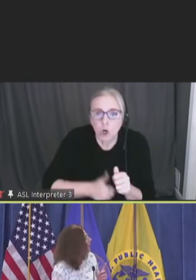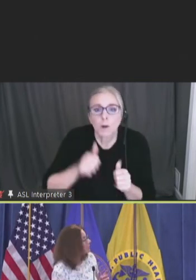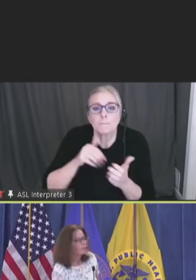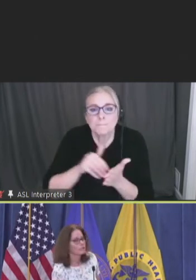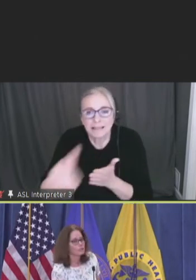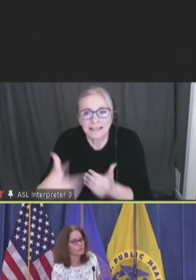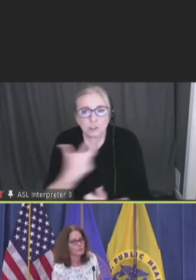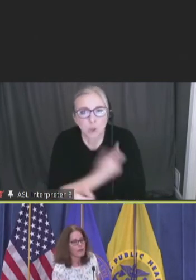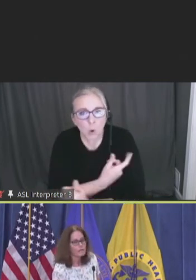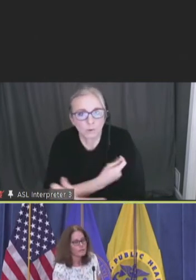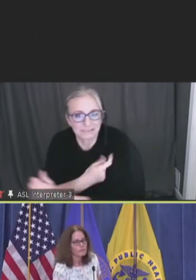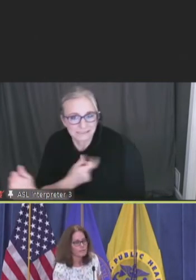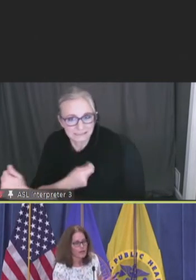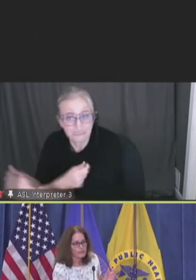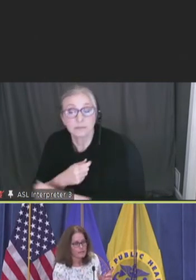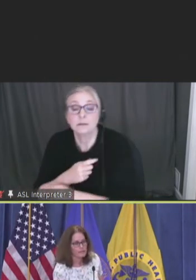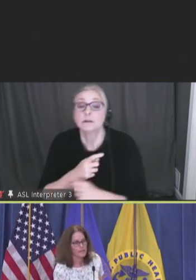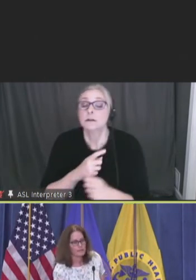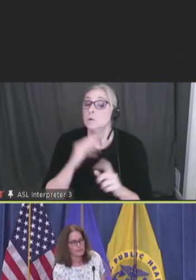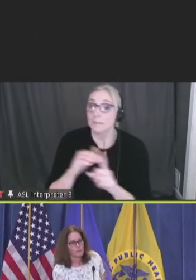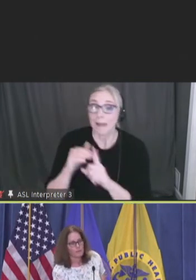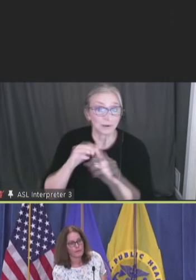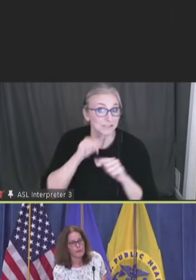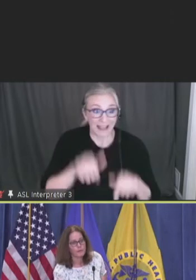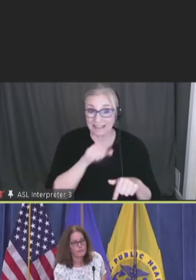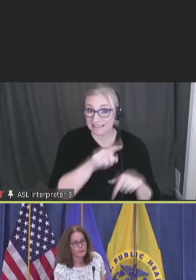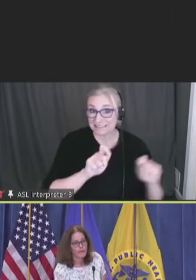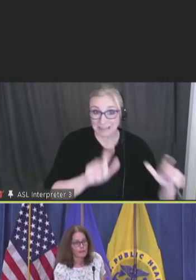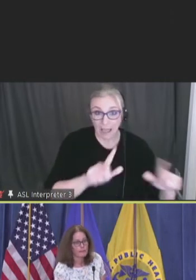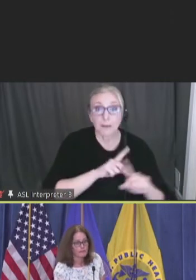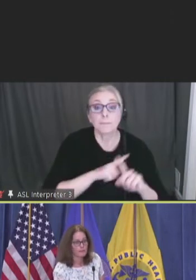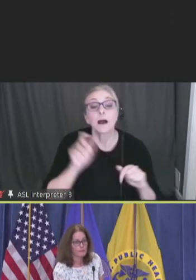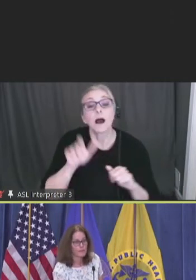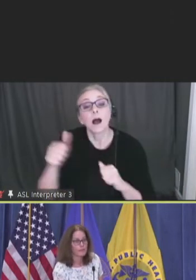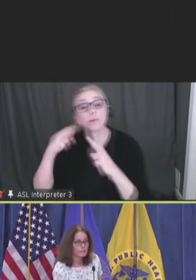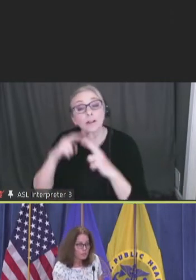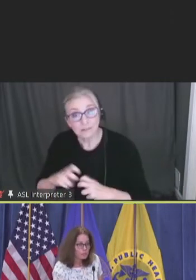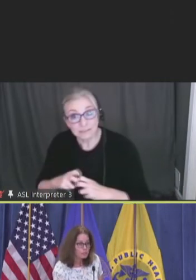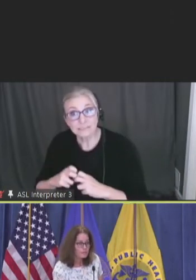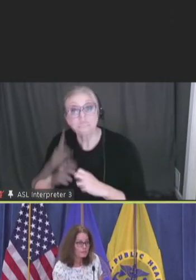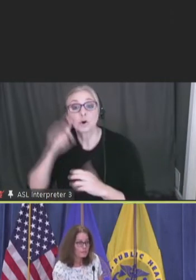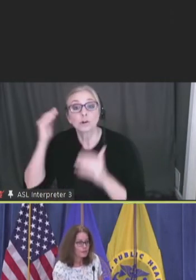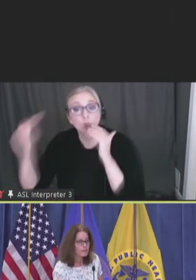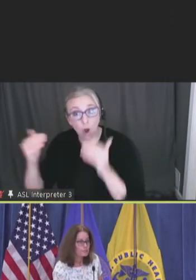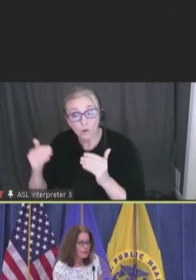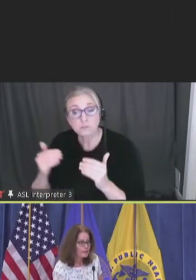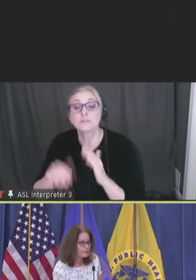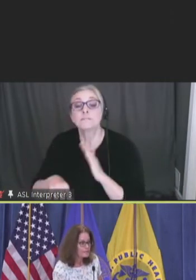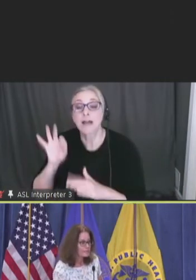And just as a reminder, it's not on the slide deck. But we -- in other analysis that we've done in adults, we have found for the primary series